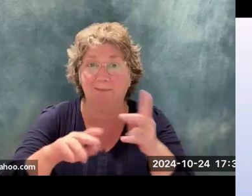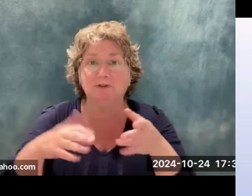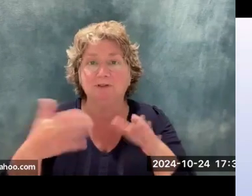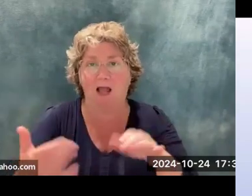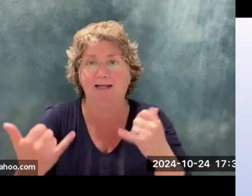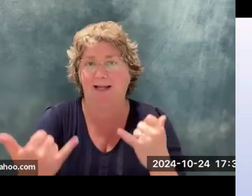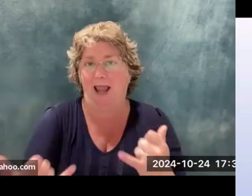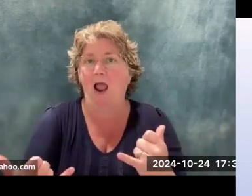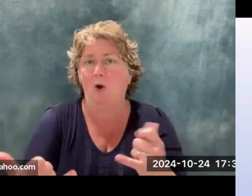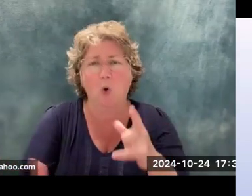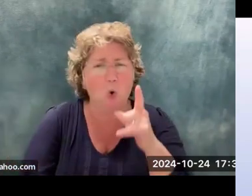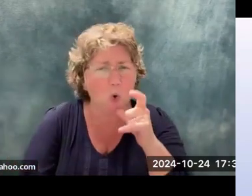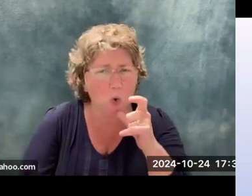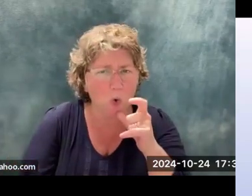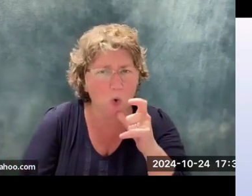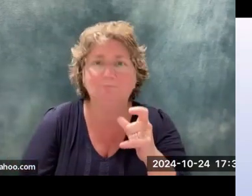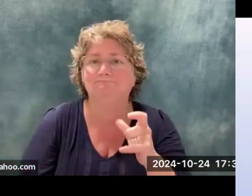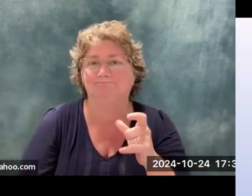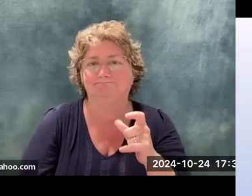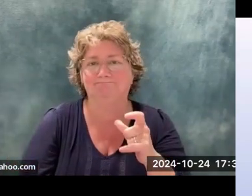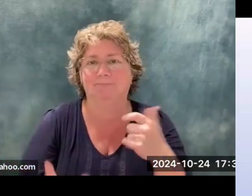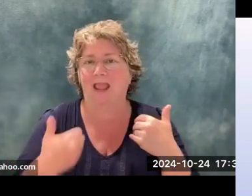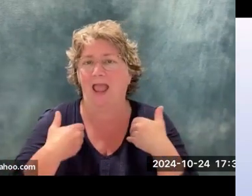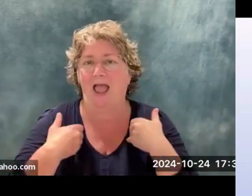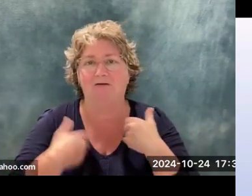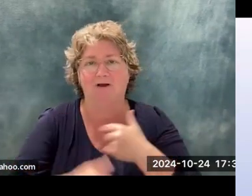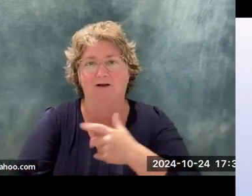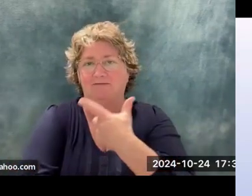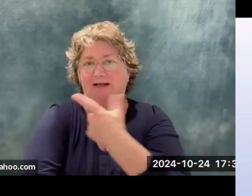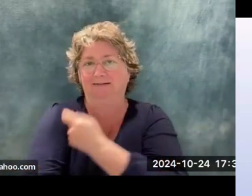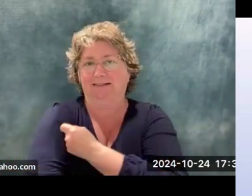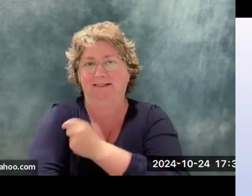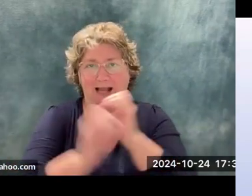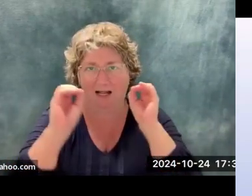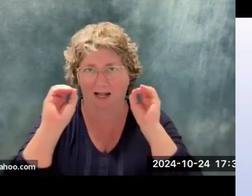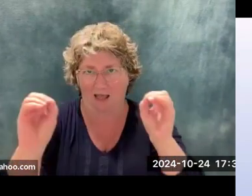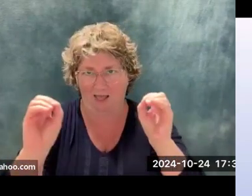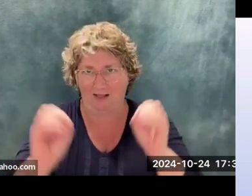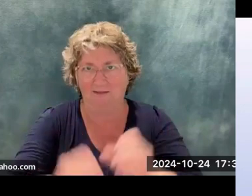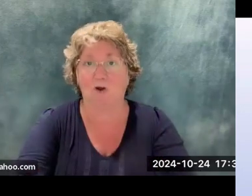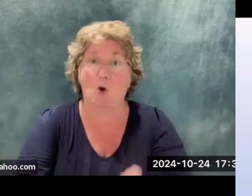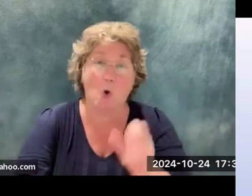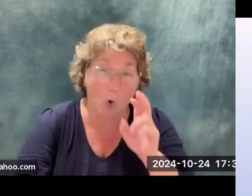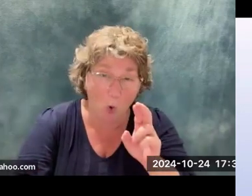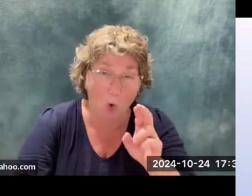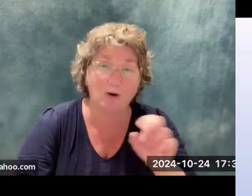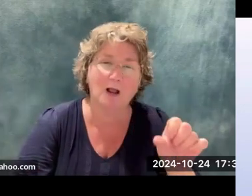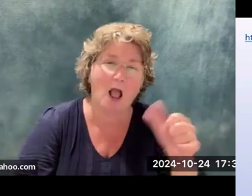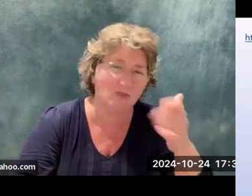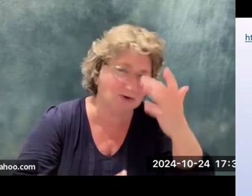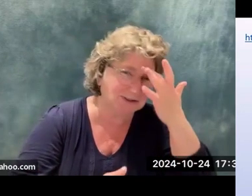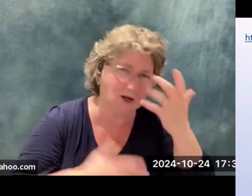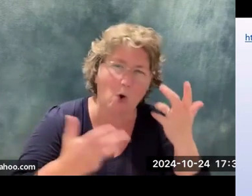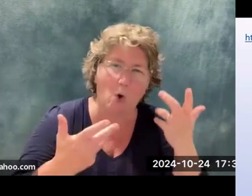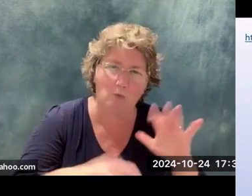or vaccinated people who have underlying serious medical conditions. So vaccine is hugely protective.